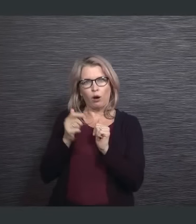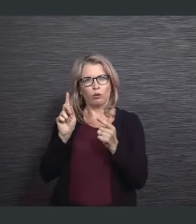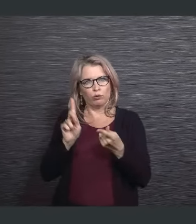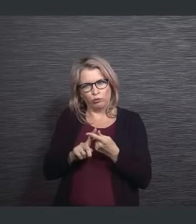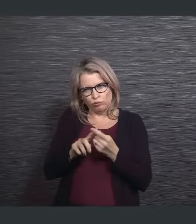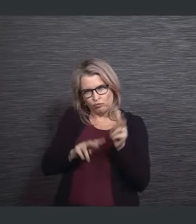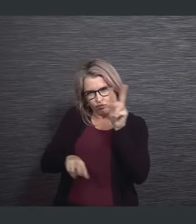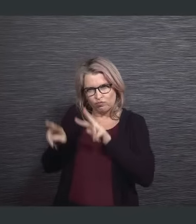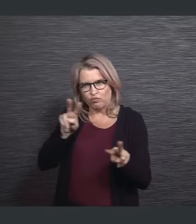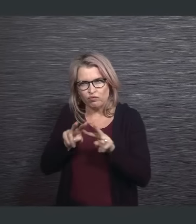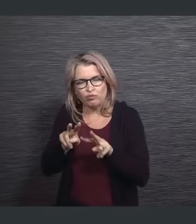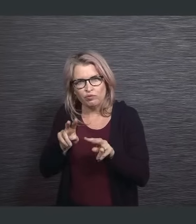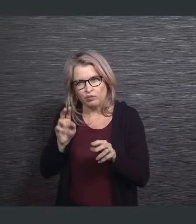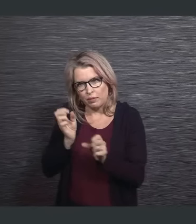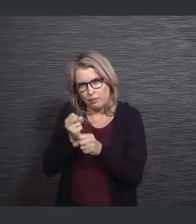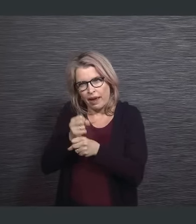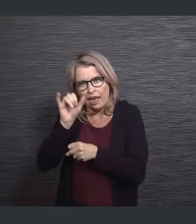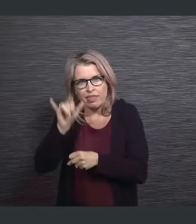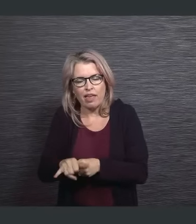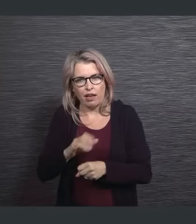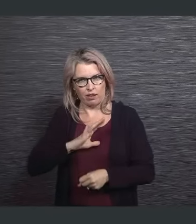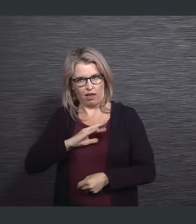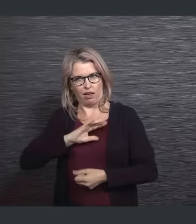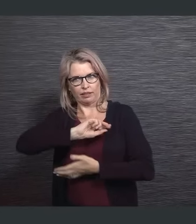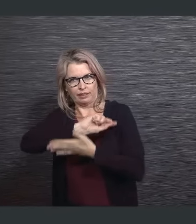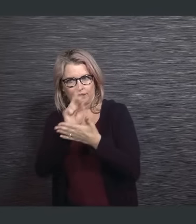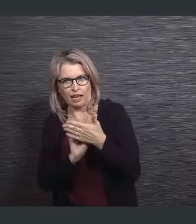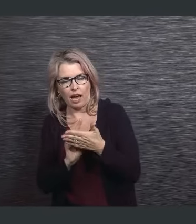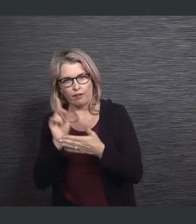philosophy of vehicle design.